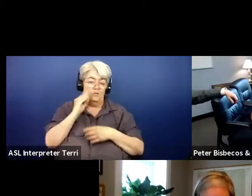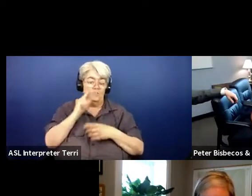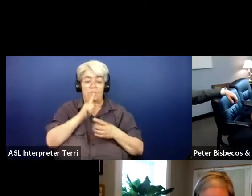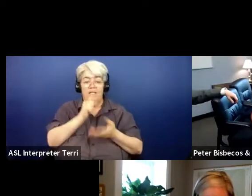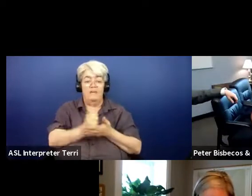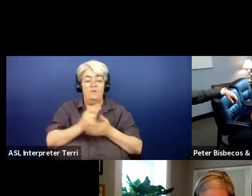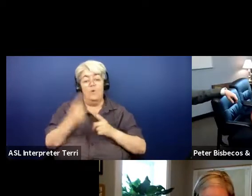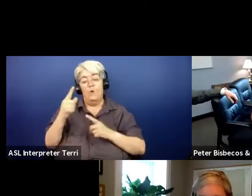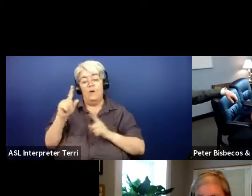in the chat that I want to read